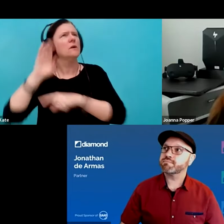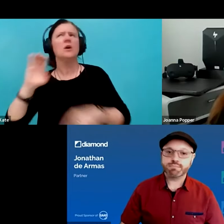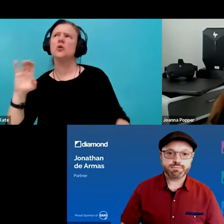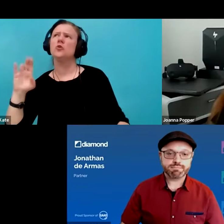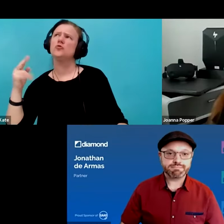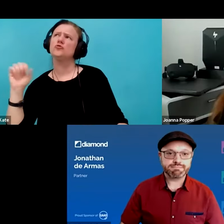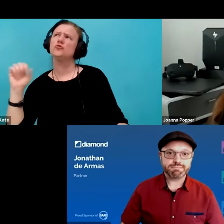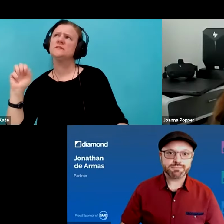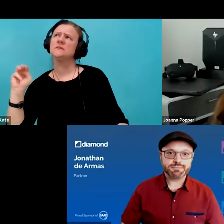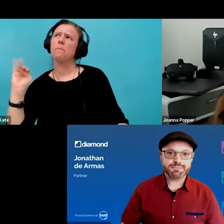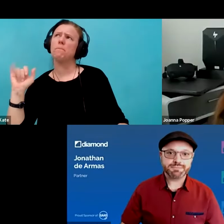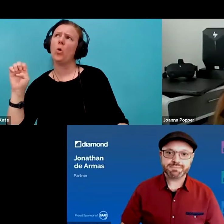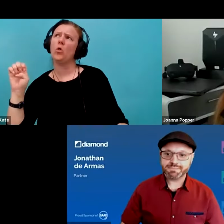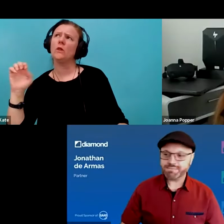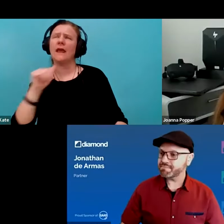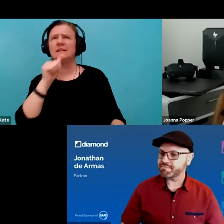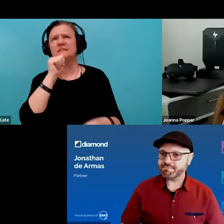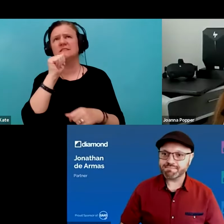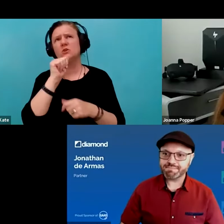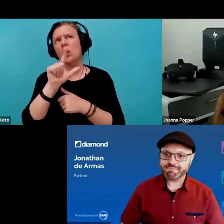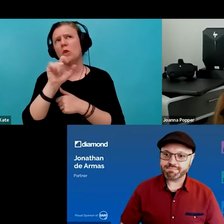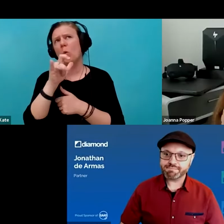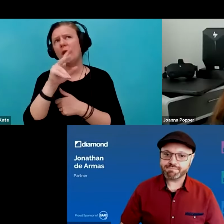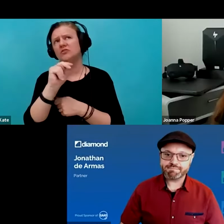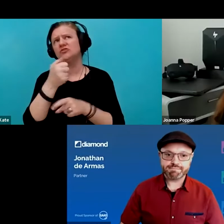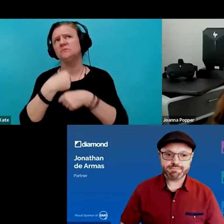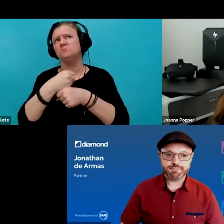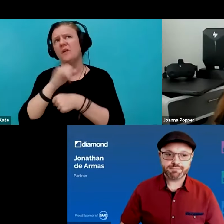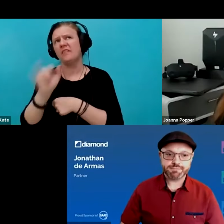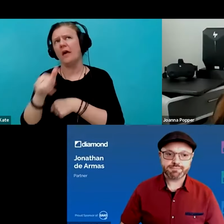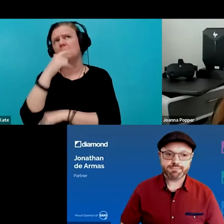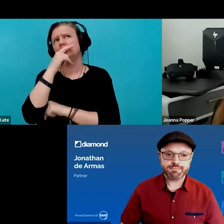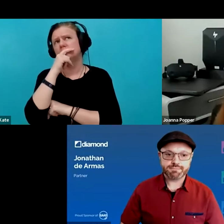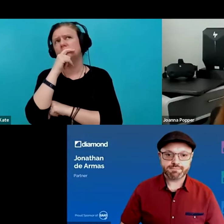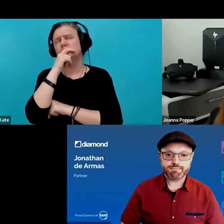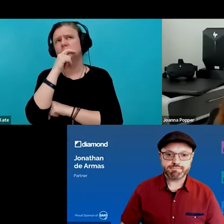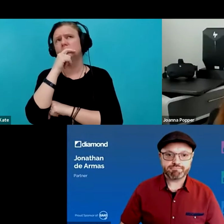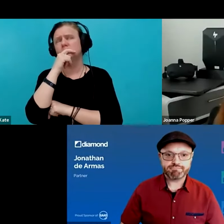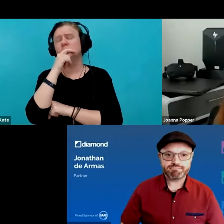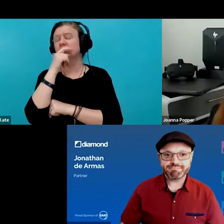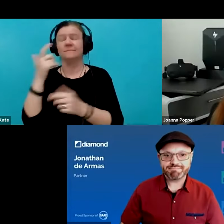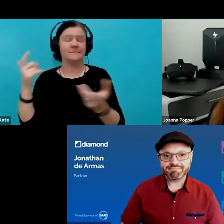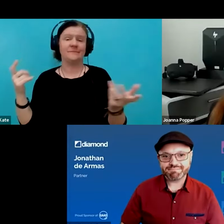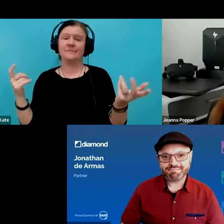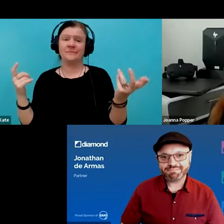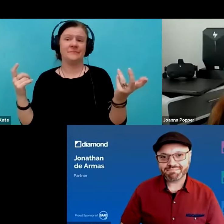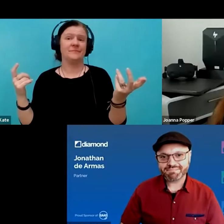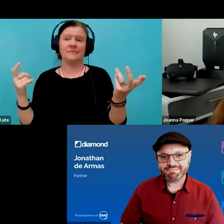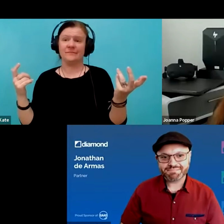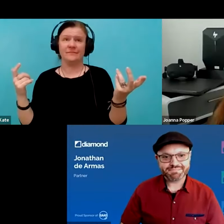also secret location. Did, did the production on that and Christina Heller: You know, you were, you know, it's just, it's the classic